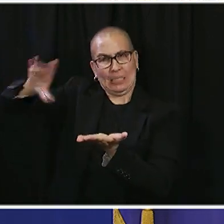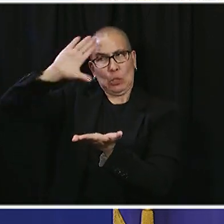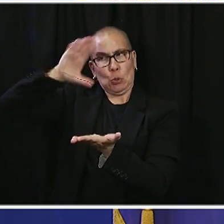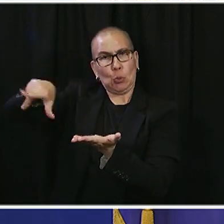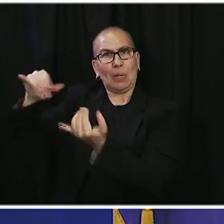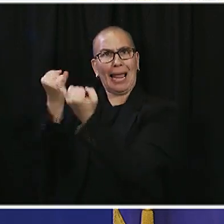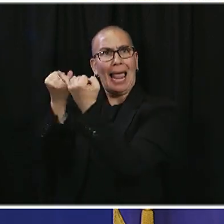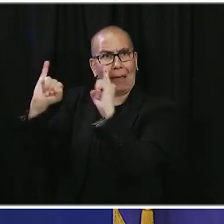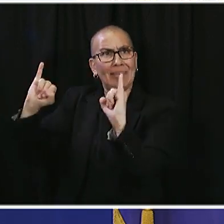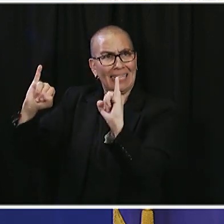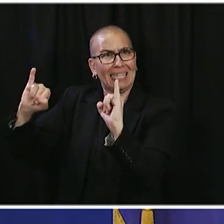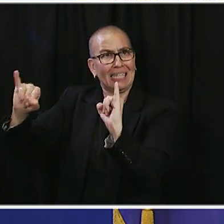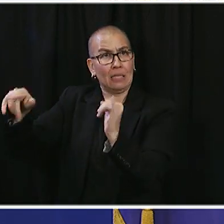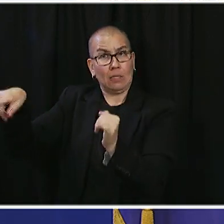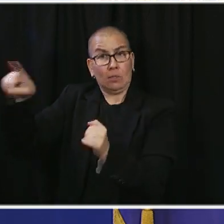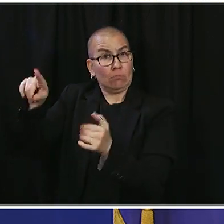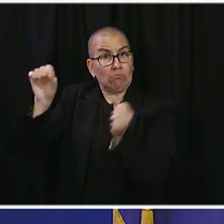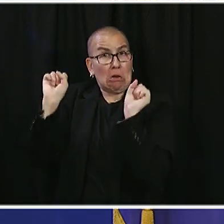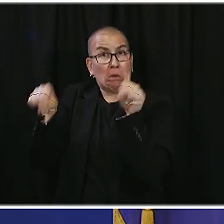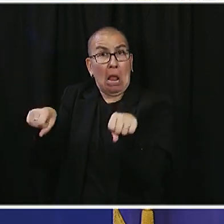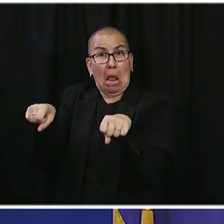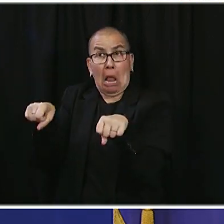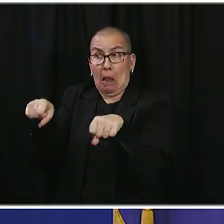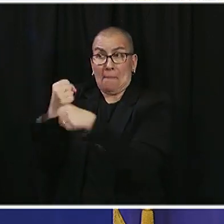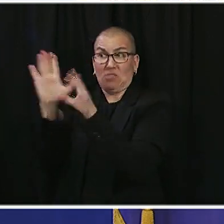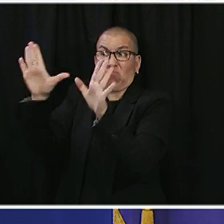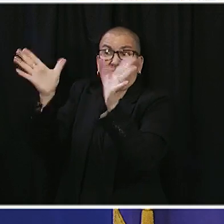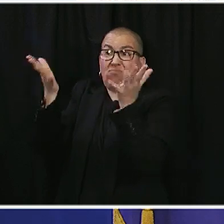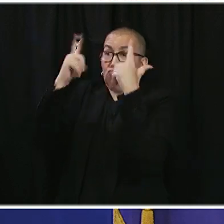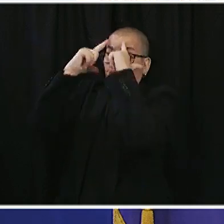WE'VE TALKED VERY CLOSELY. THESE INDEPENDENT ENTITIES HAVE THE OPPORTUNITY TO DO THE DECISIONS THAT THEY MAKE.